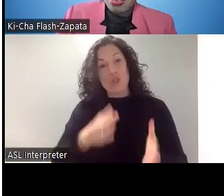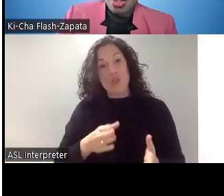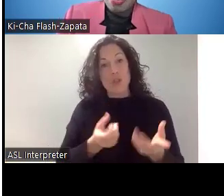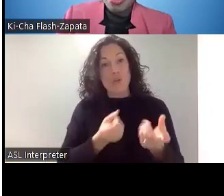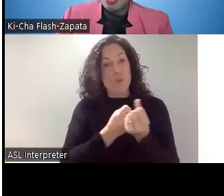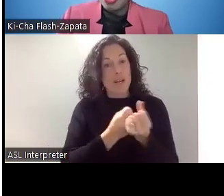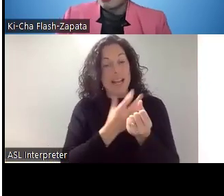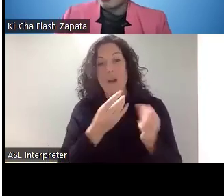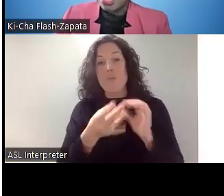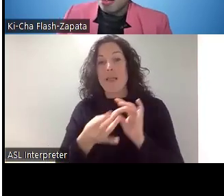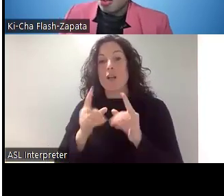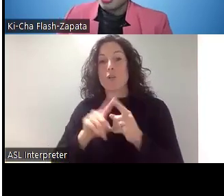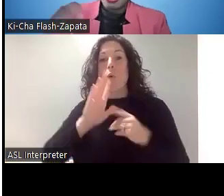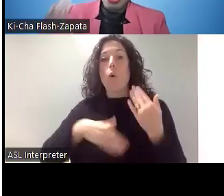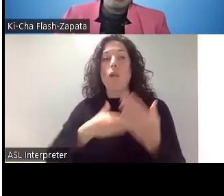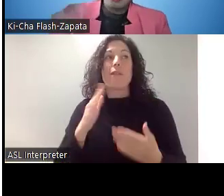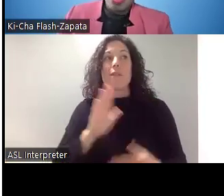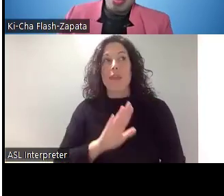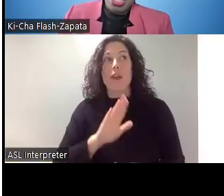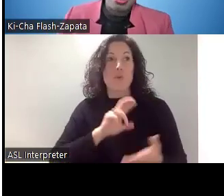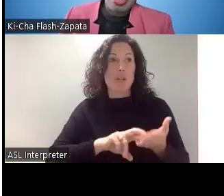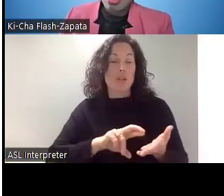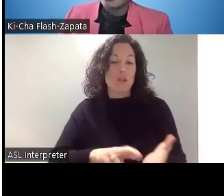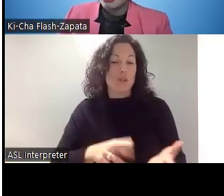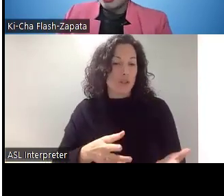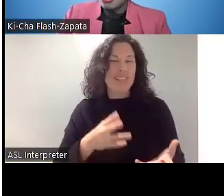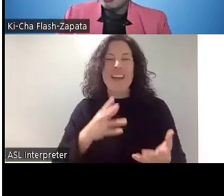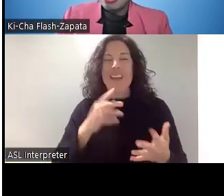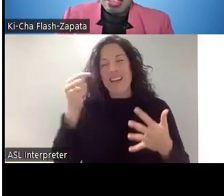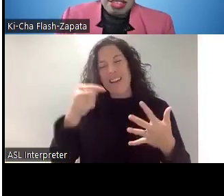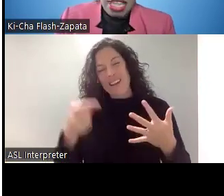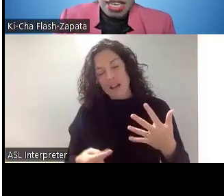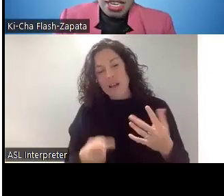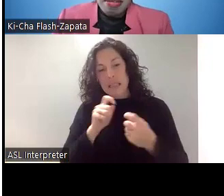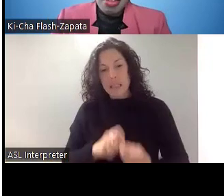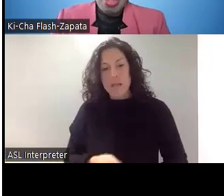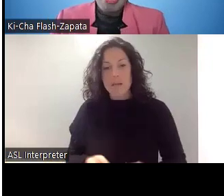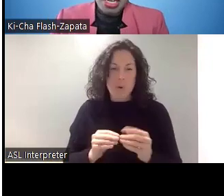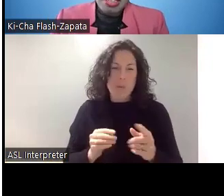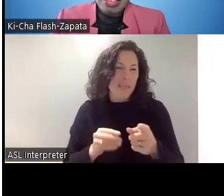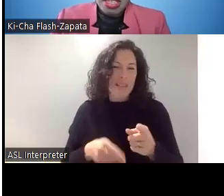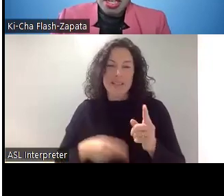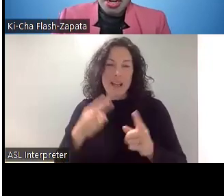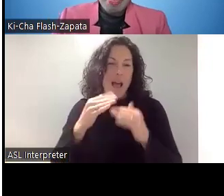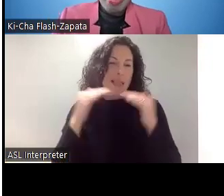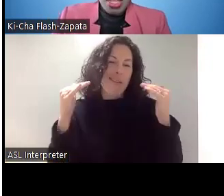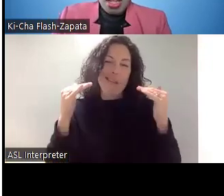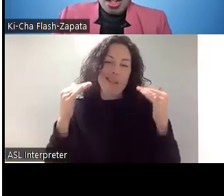to all of their research endeavors, and it goes into more details. This is just a high level of what is seen there.